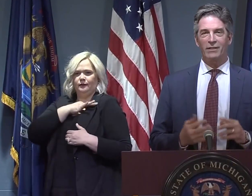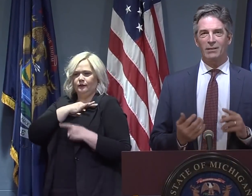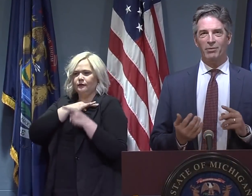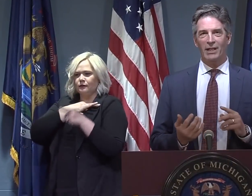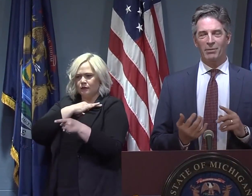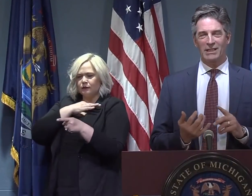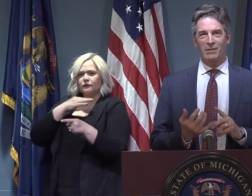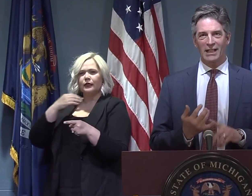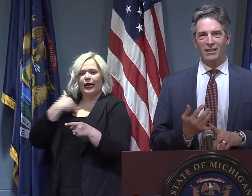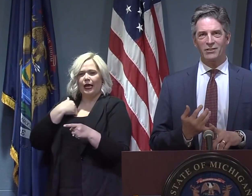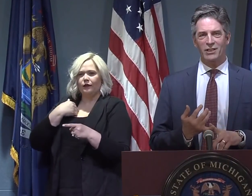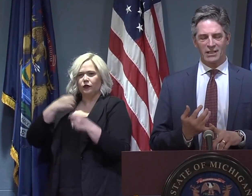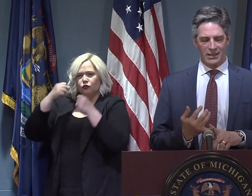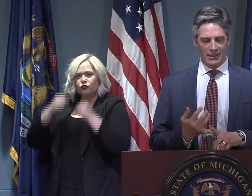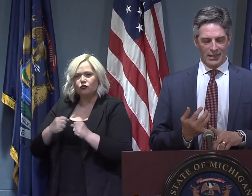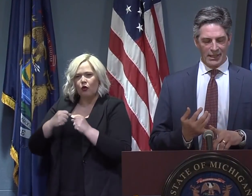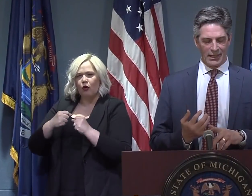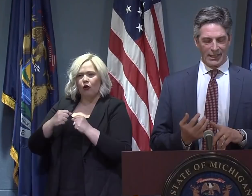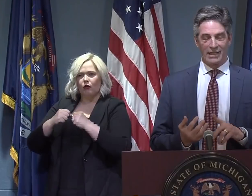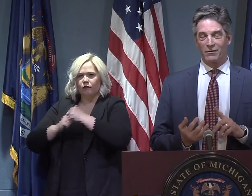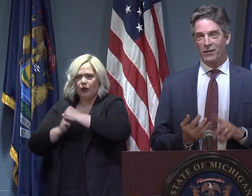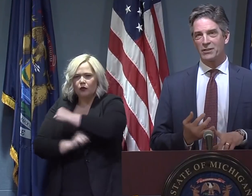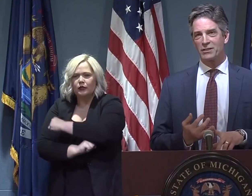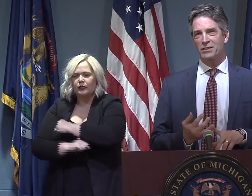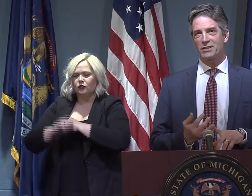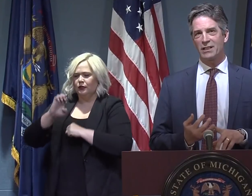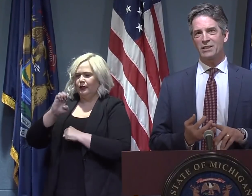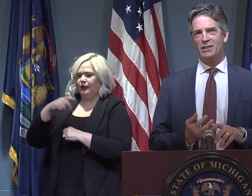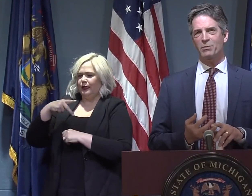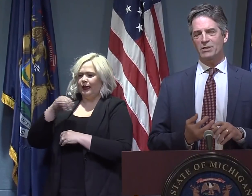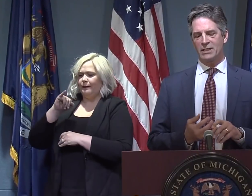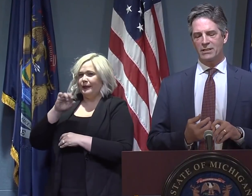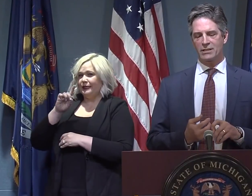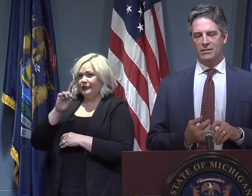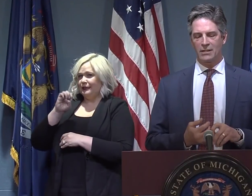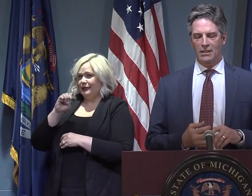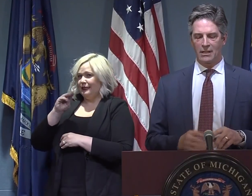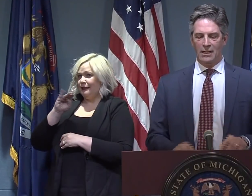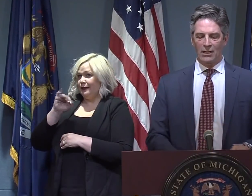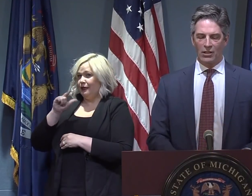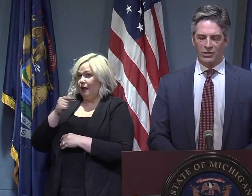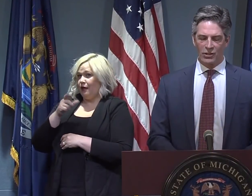WE HAVE BEEN WORKING CLOSELY WITH SENIOR FACULTY AT THE